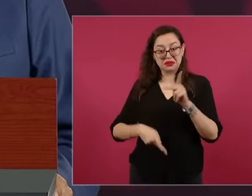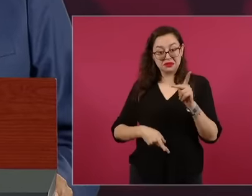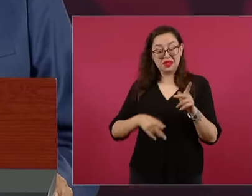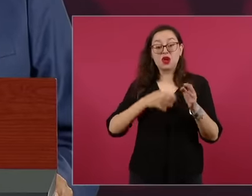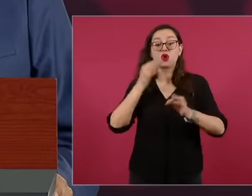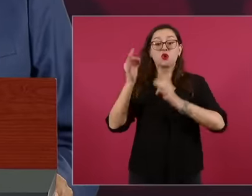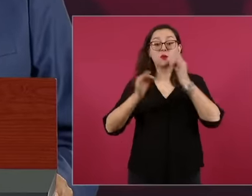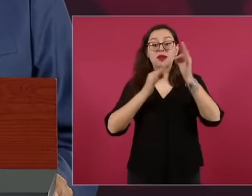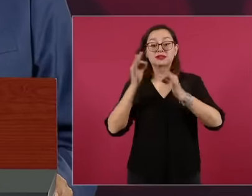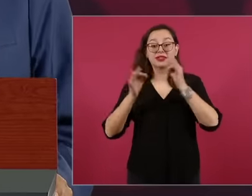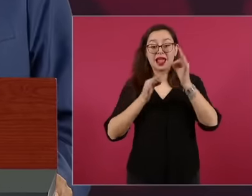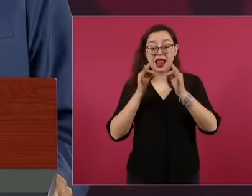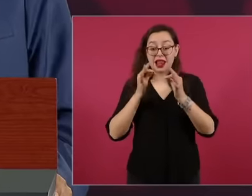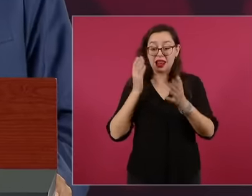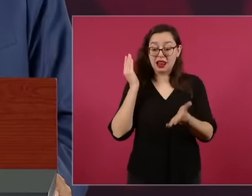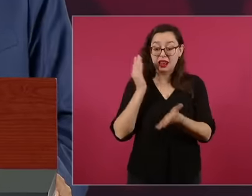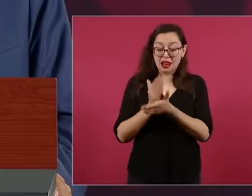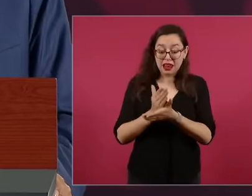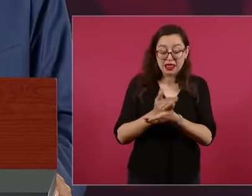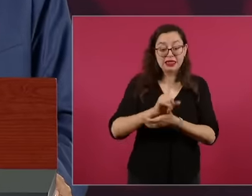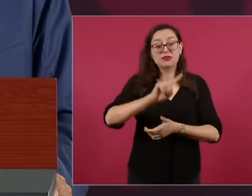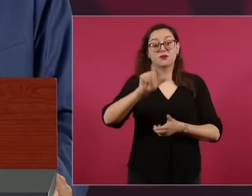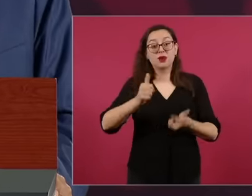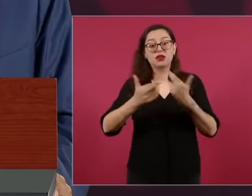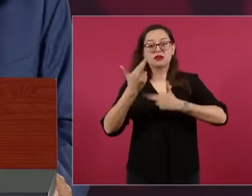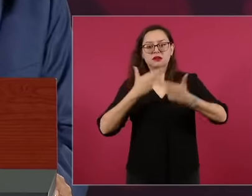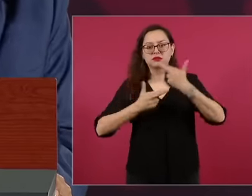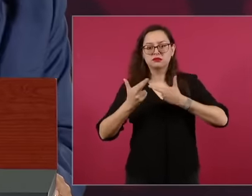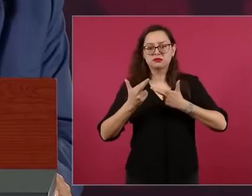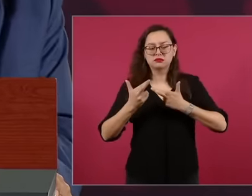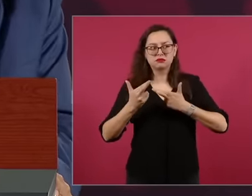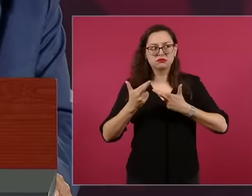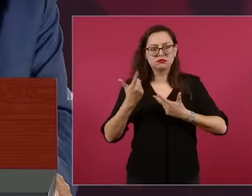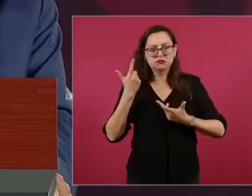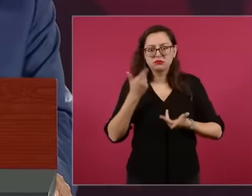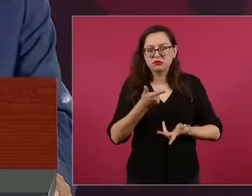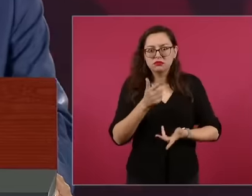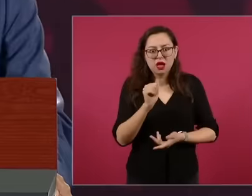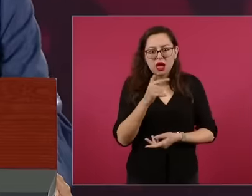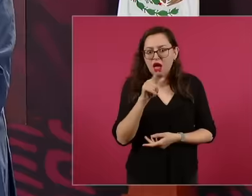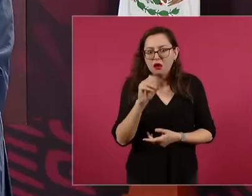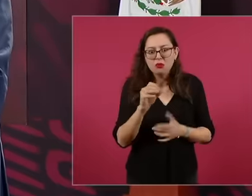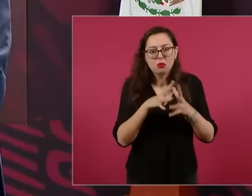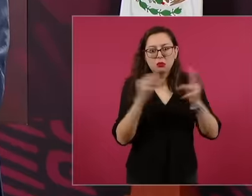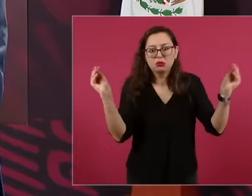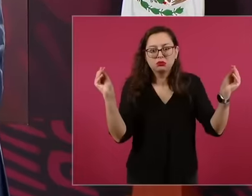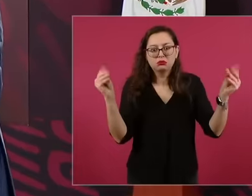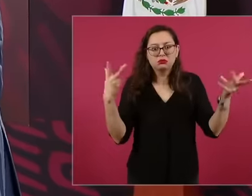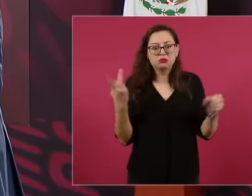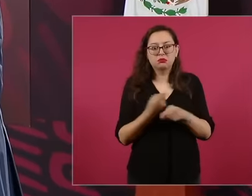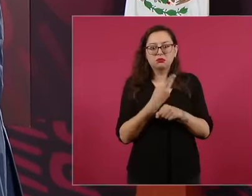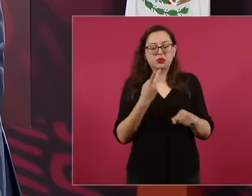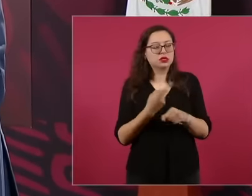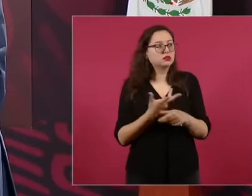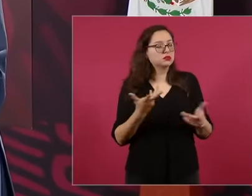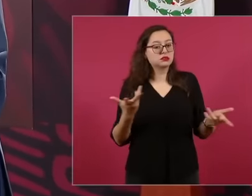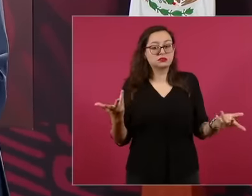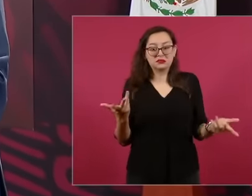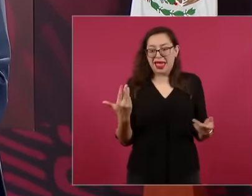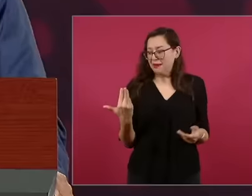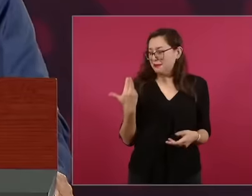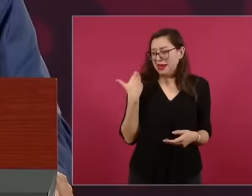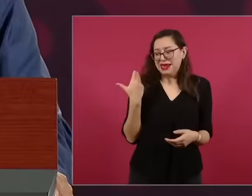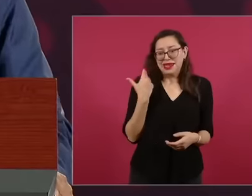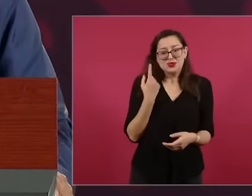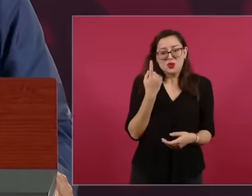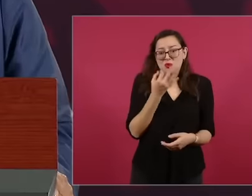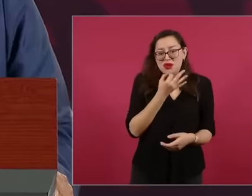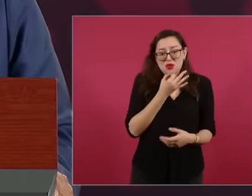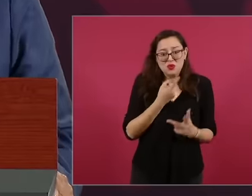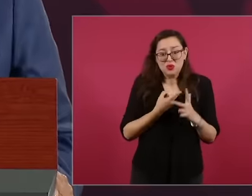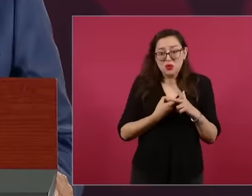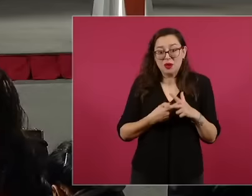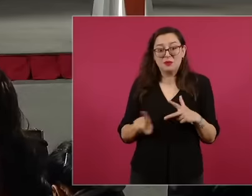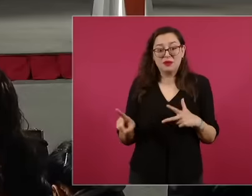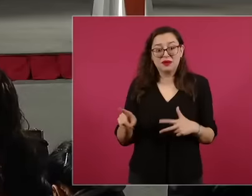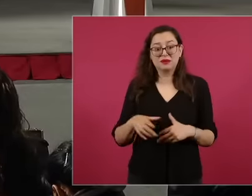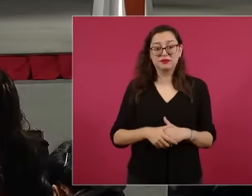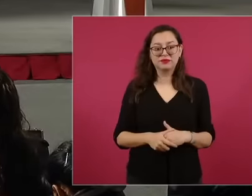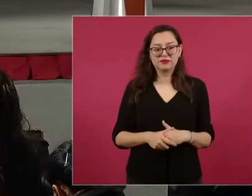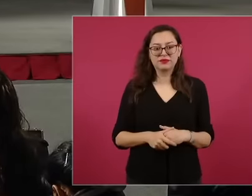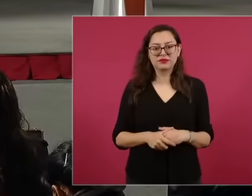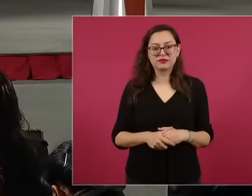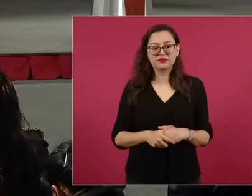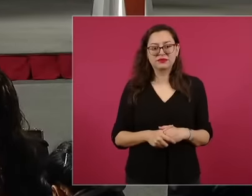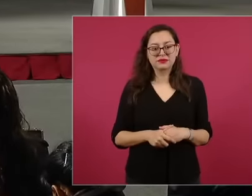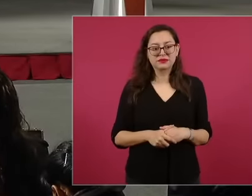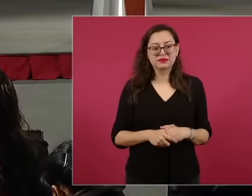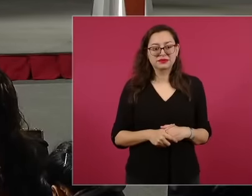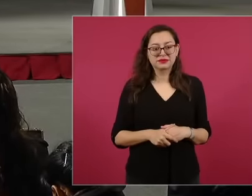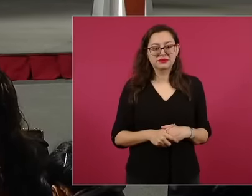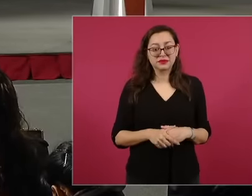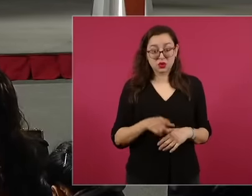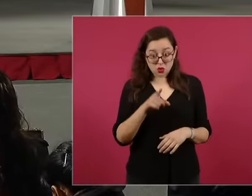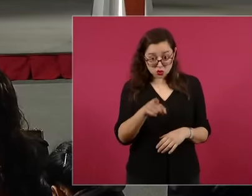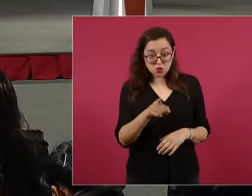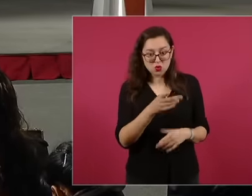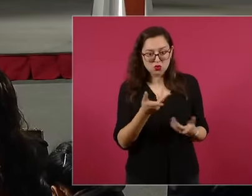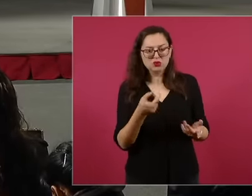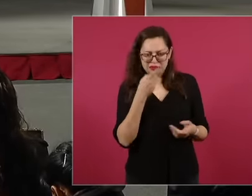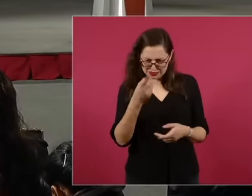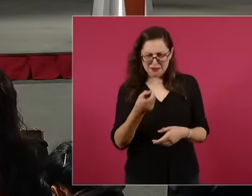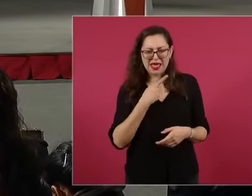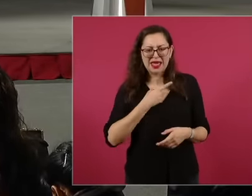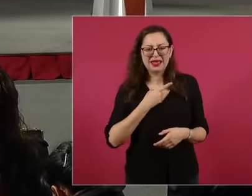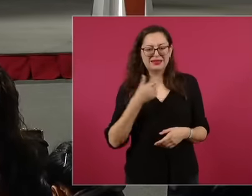commercial the people have already said and what happened If it is just starting But how did he go to see if he was going